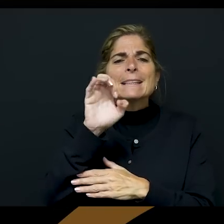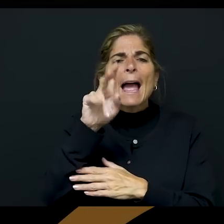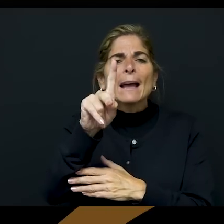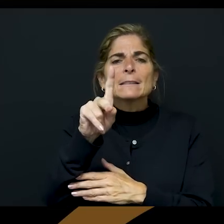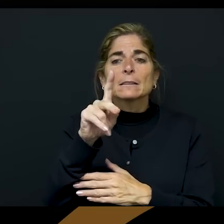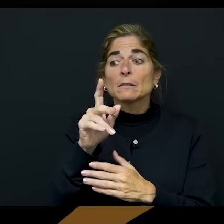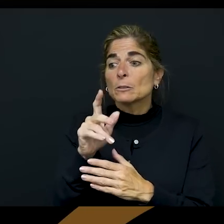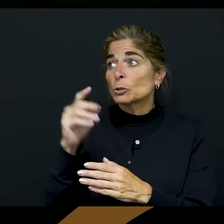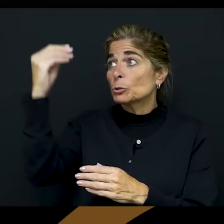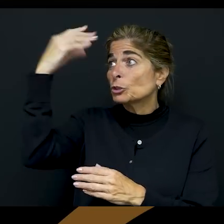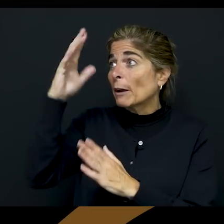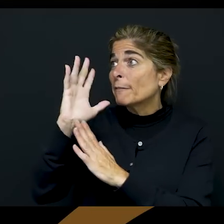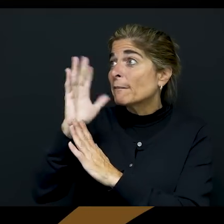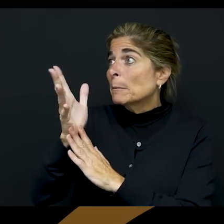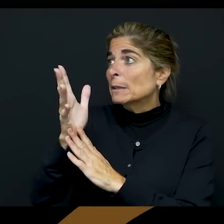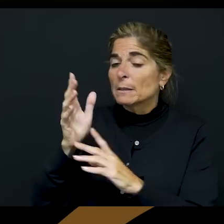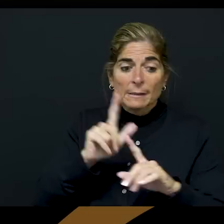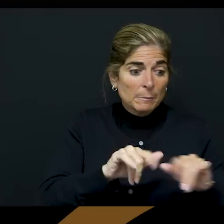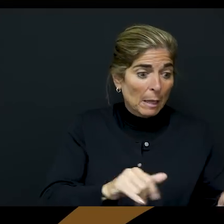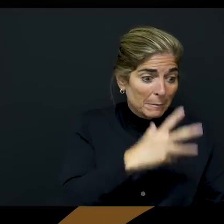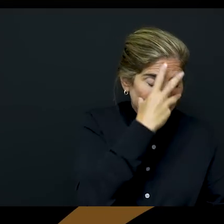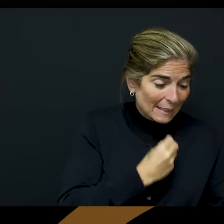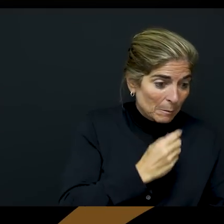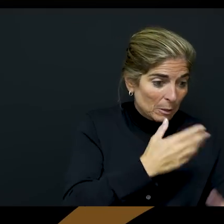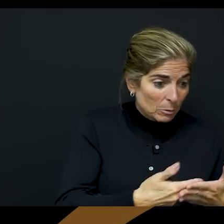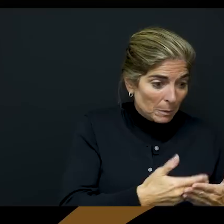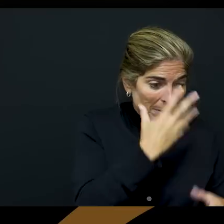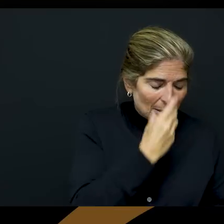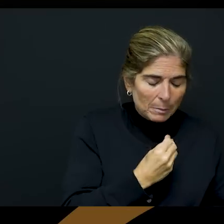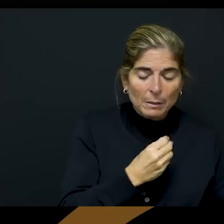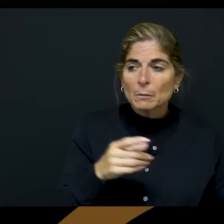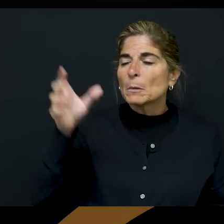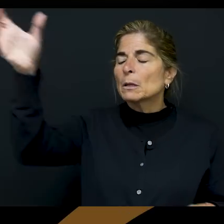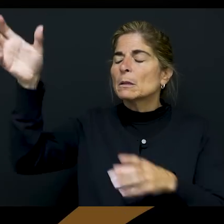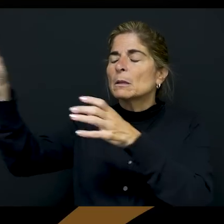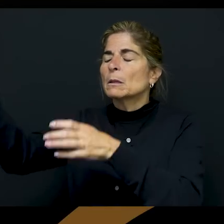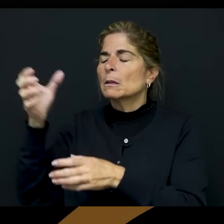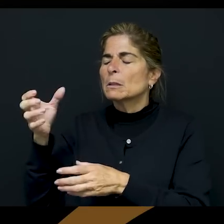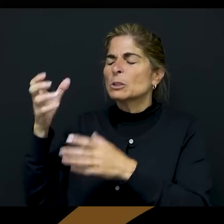So having five minutes to jump in the shower while the kids are napping, but then not knowing whether the bottle I'm picking up